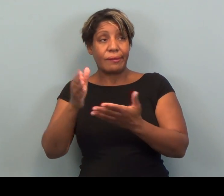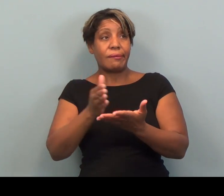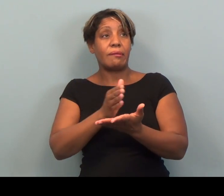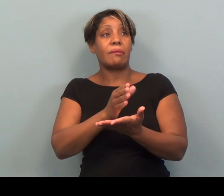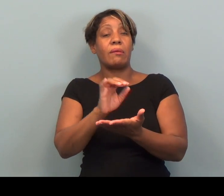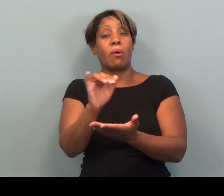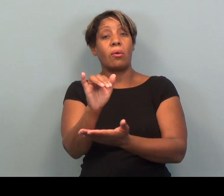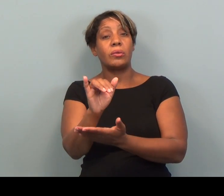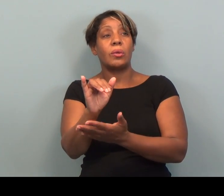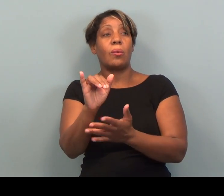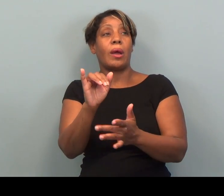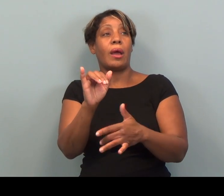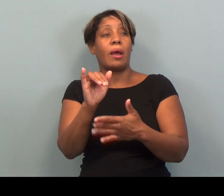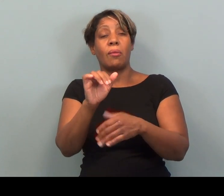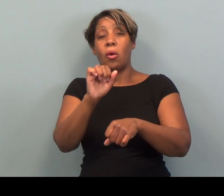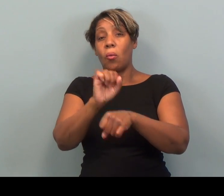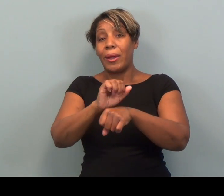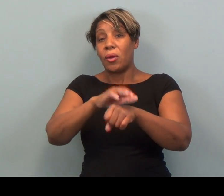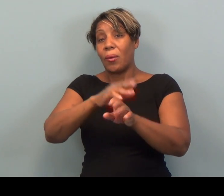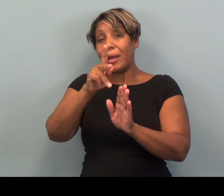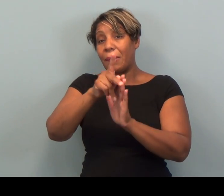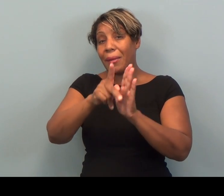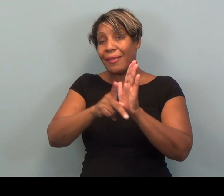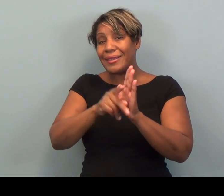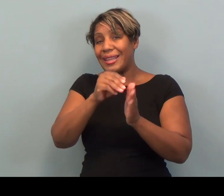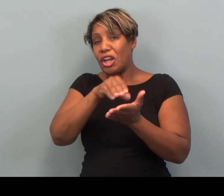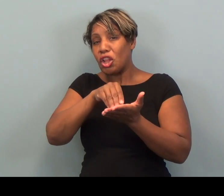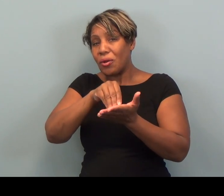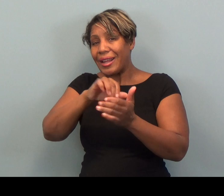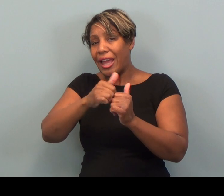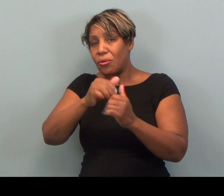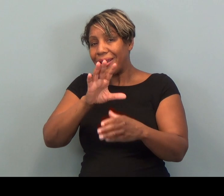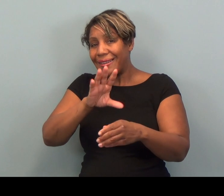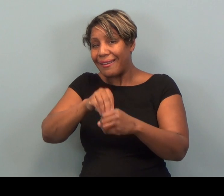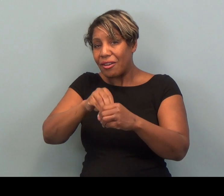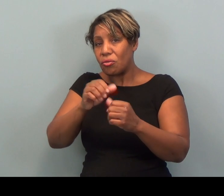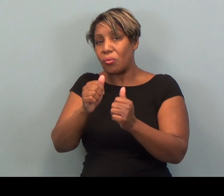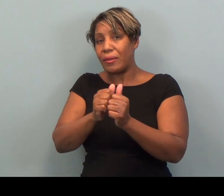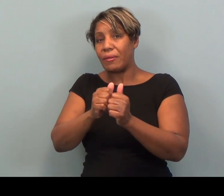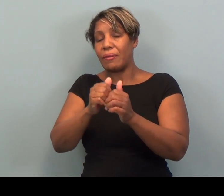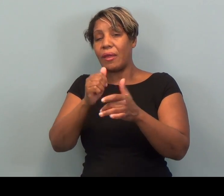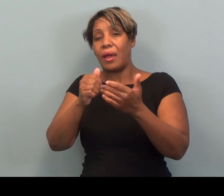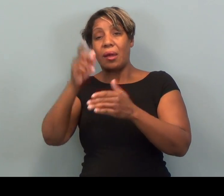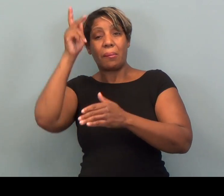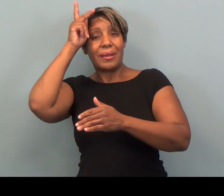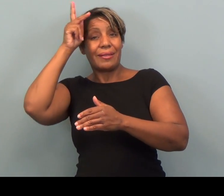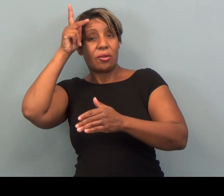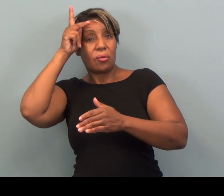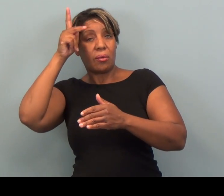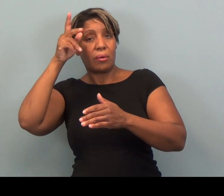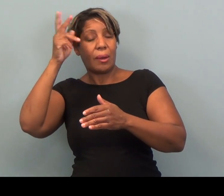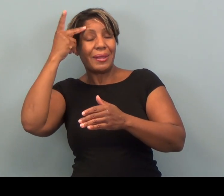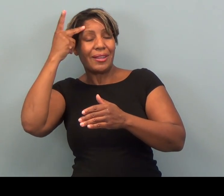with working on policy and learning how to get engaged in the political process.